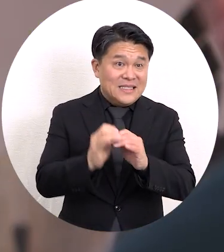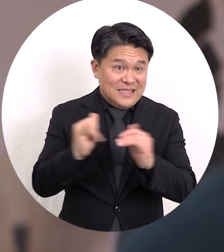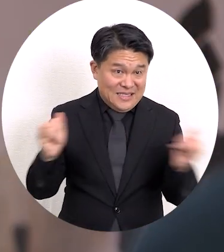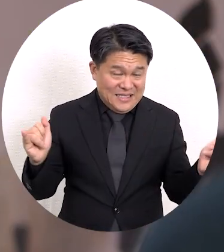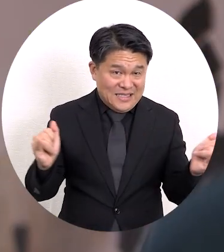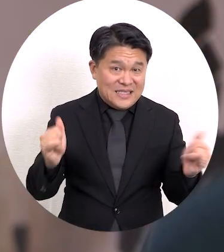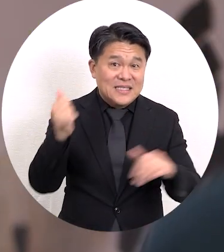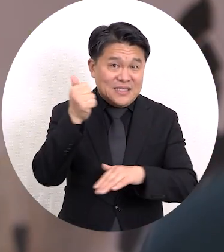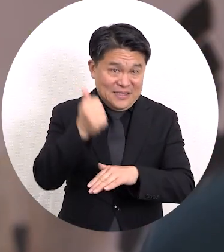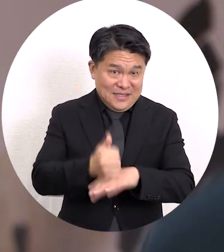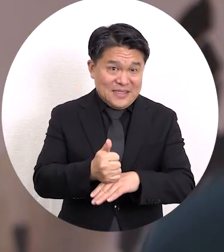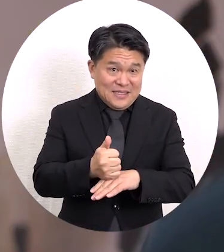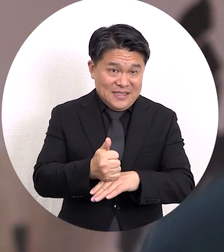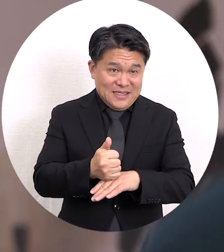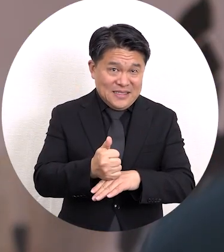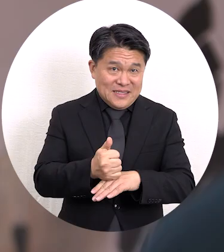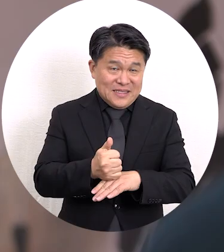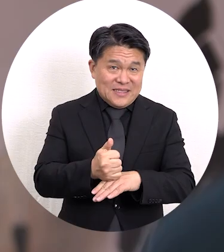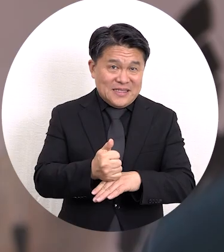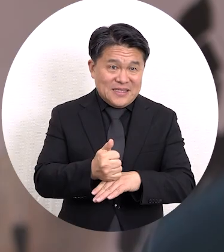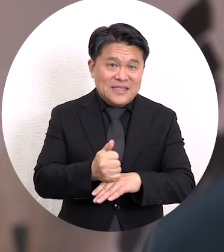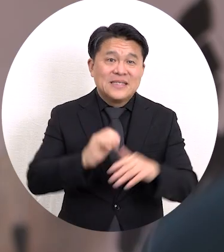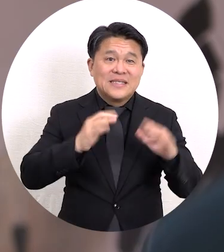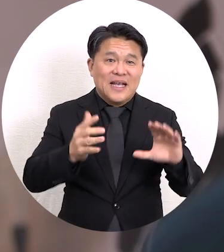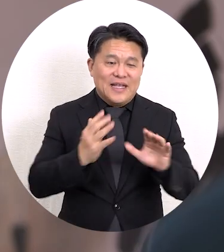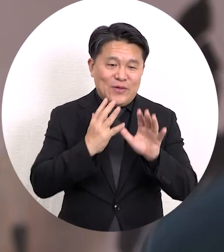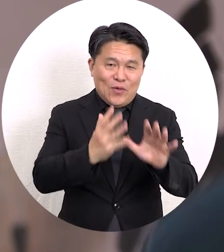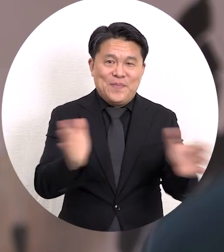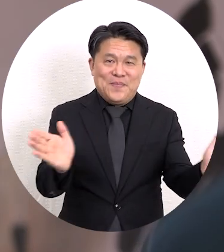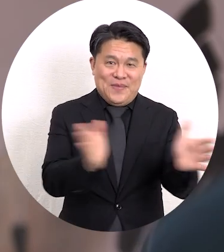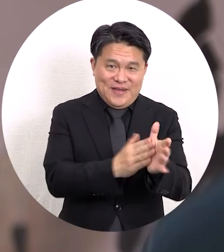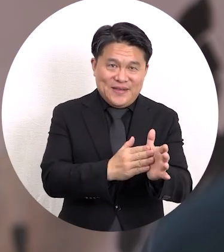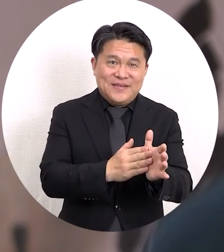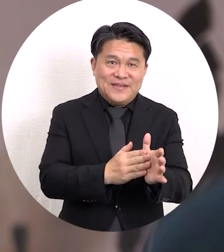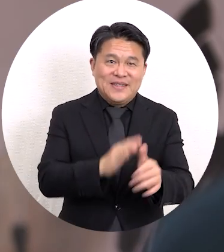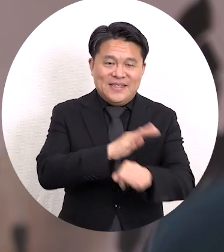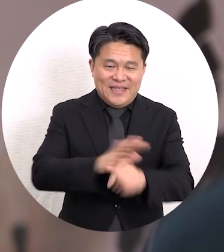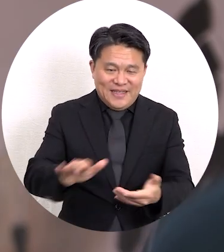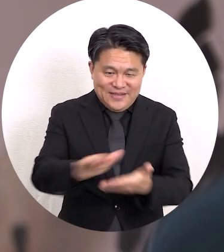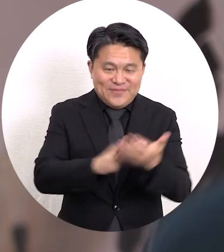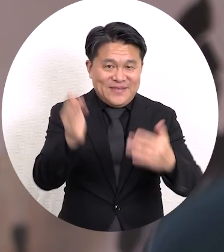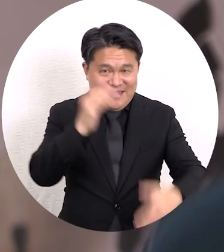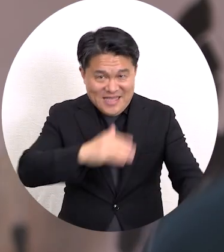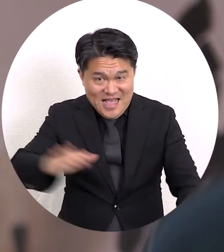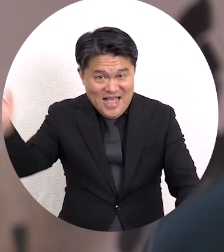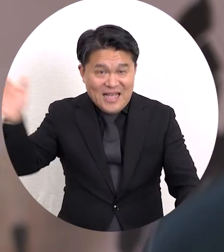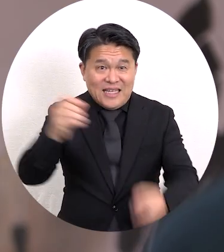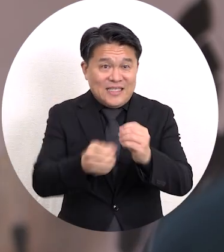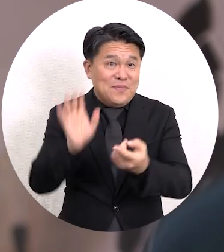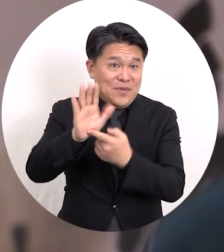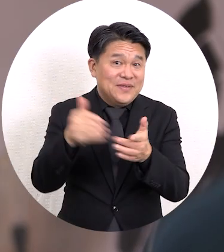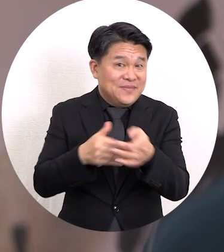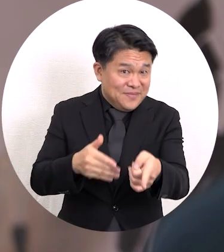wrote a poem at the end of his life saying, "I came on a brief picnic to this world, had fun, and left."